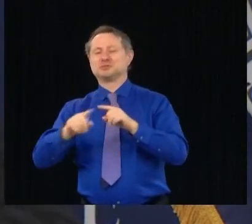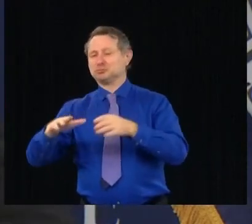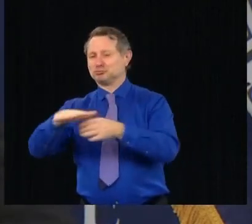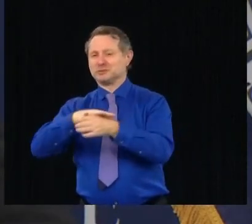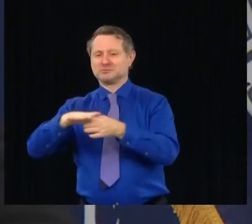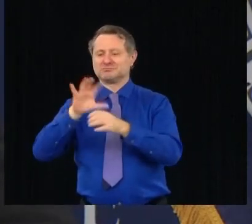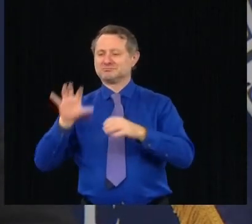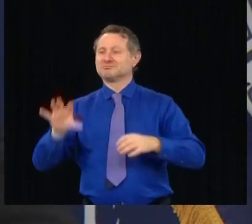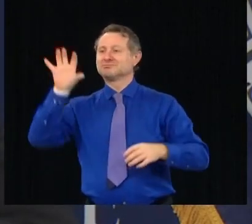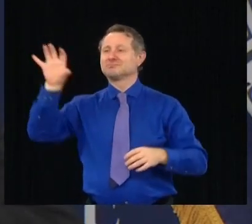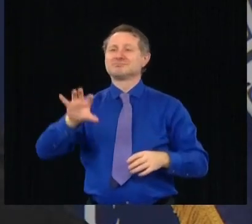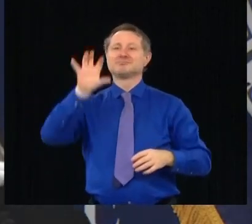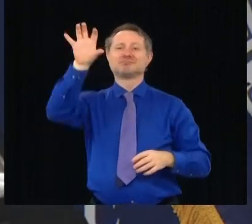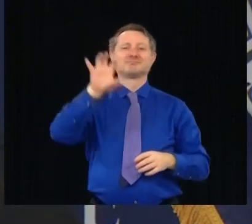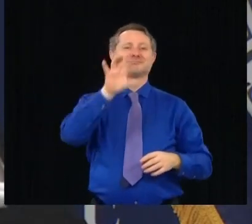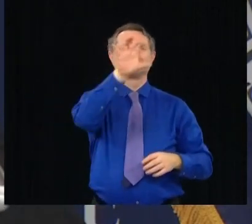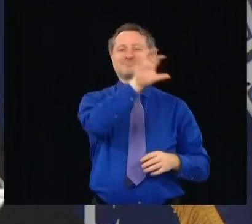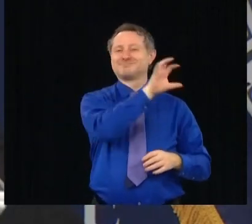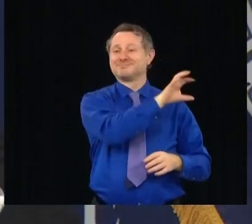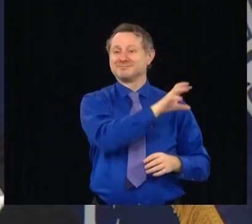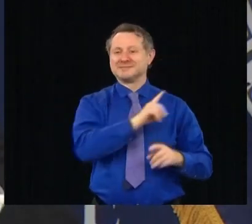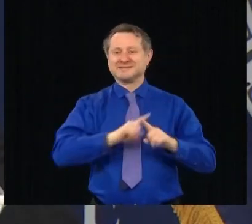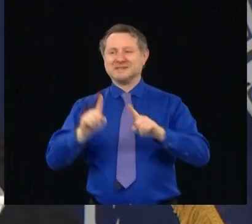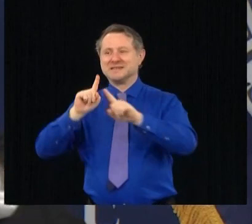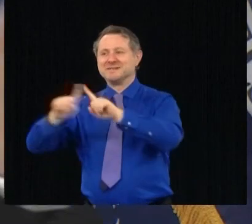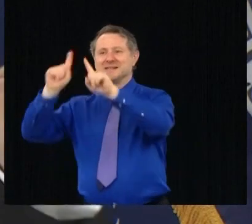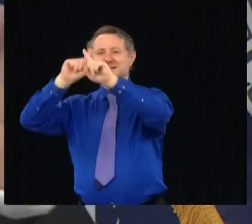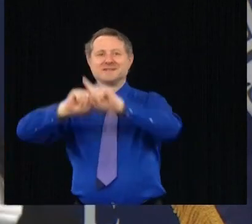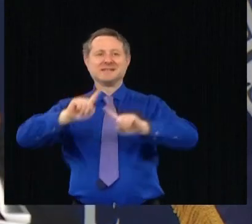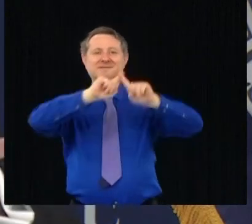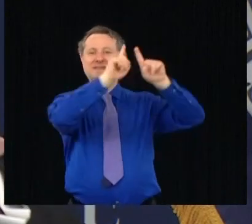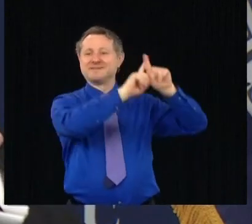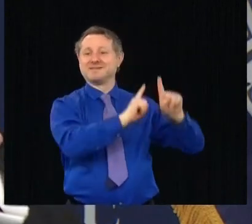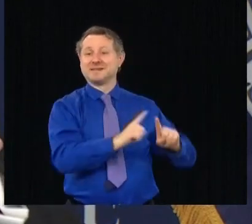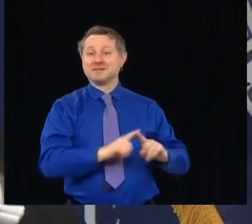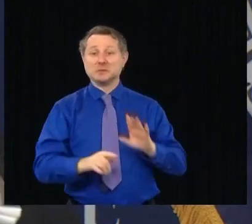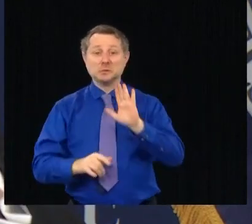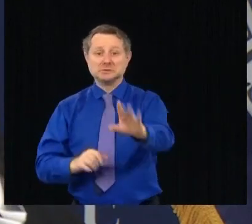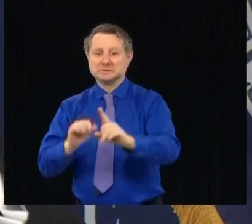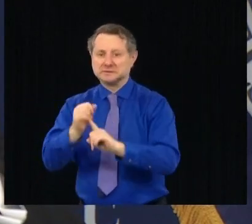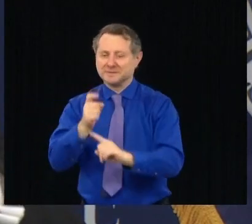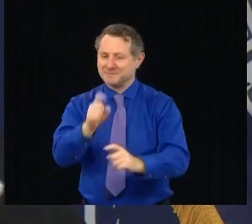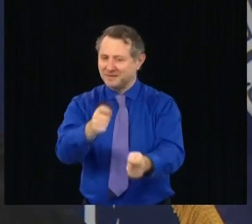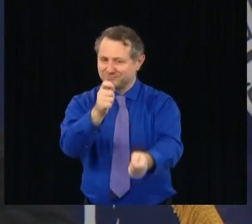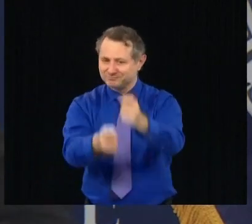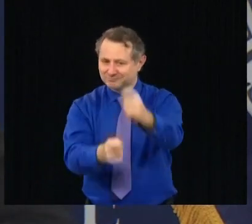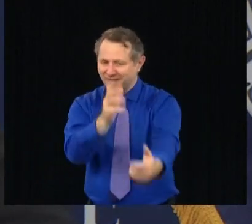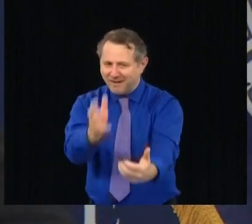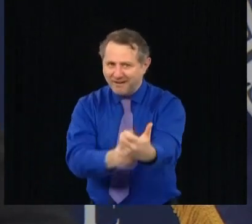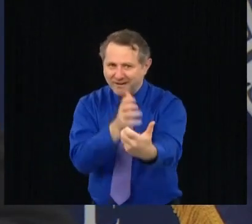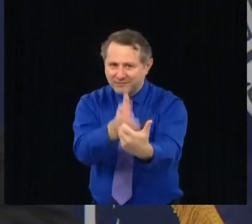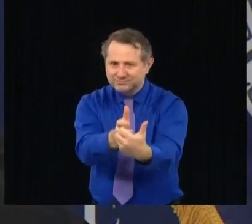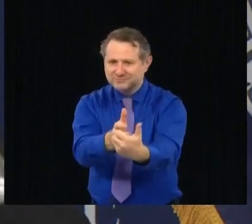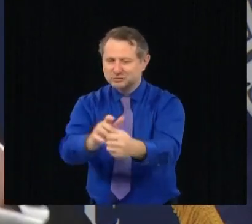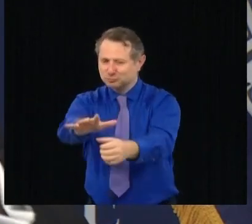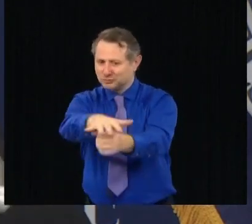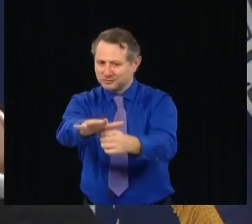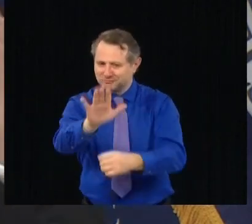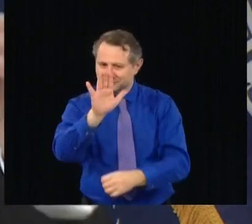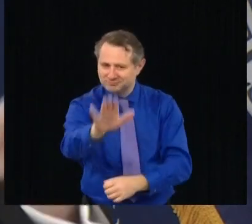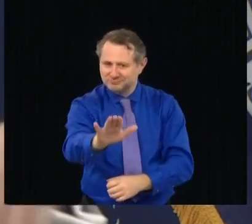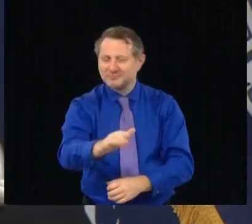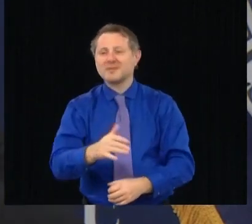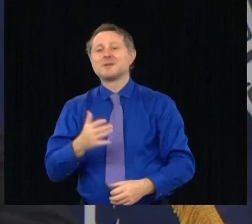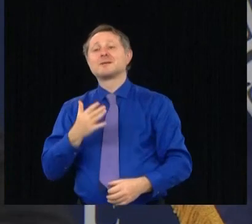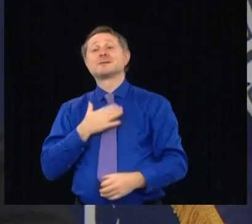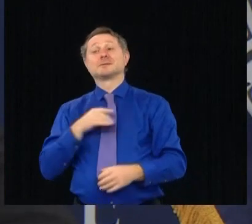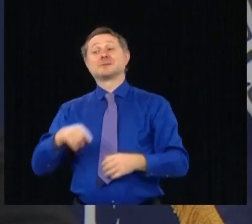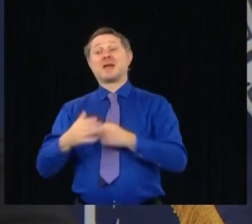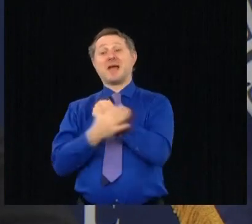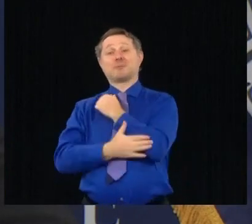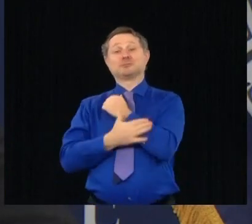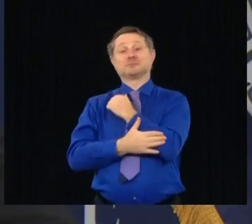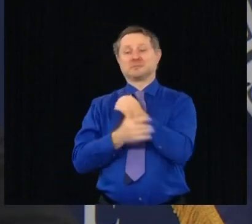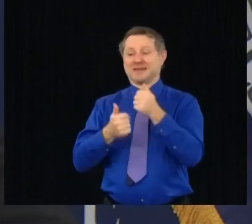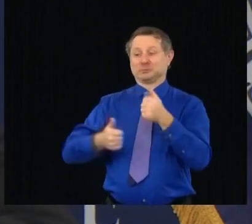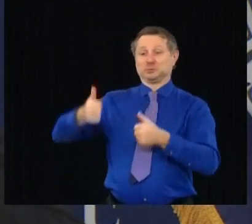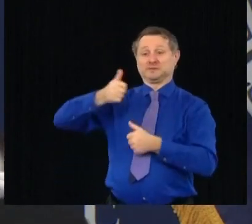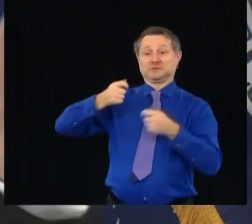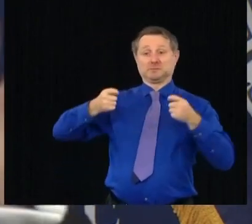KNOW, ONE OF THE BEAUTIES OF THE